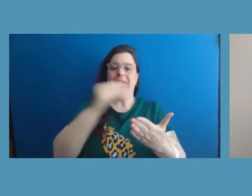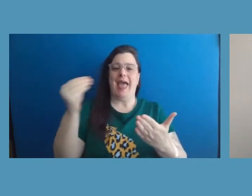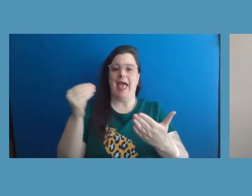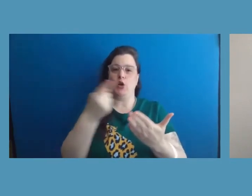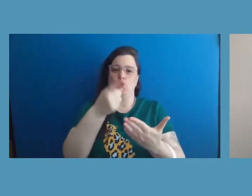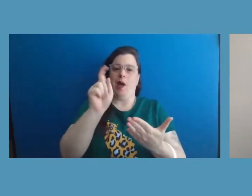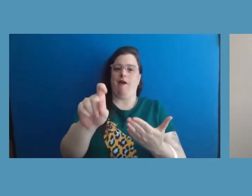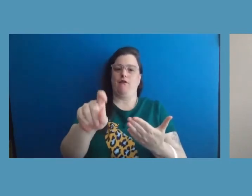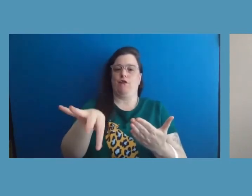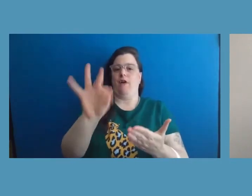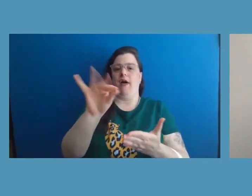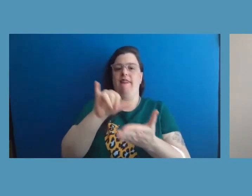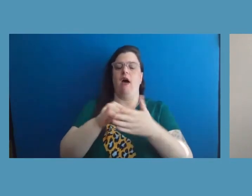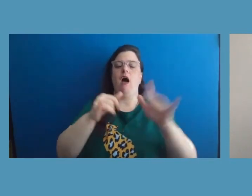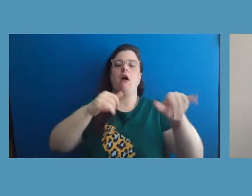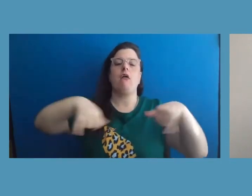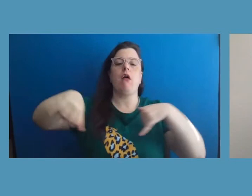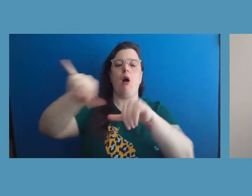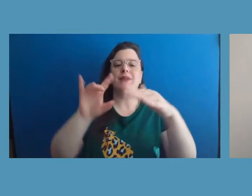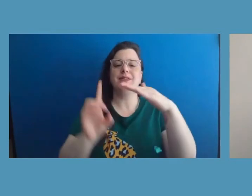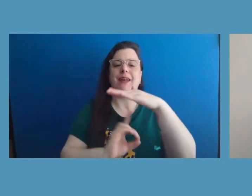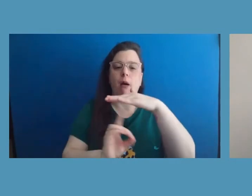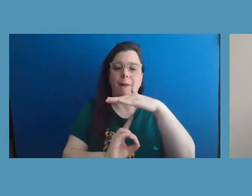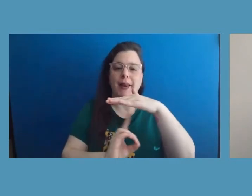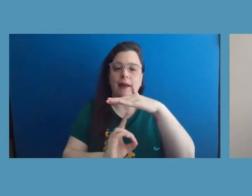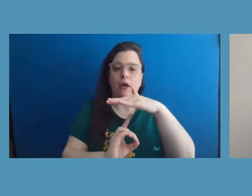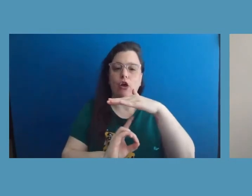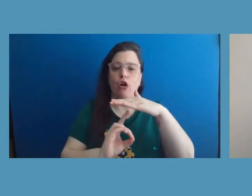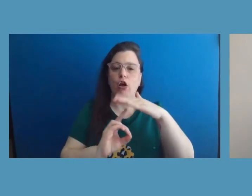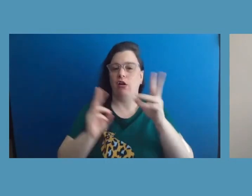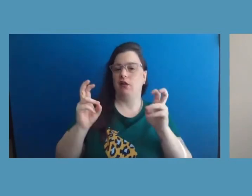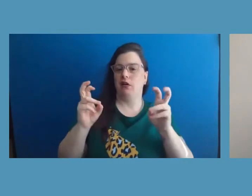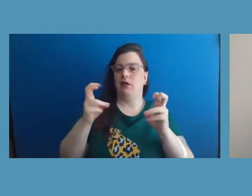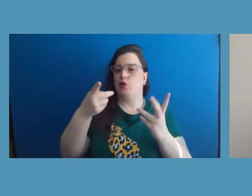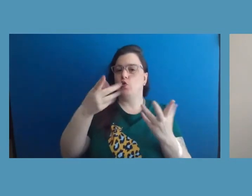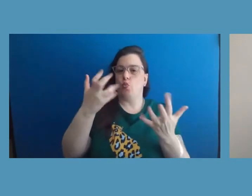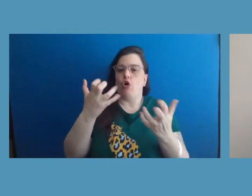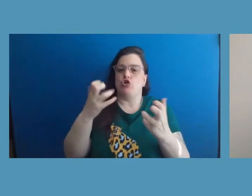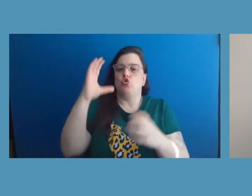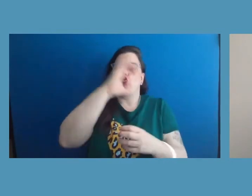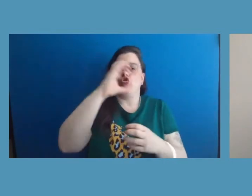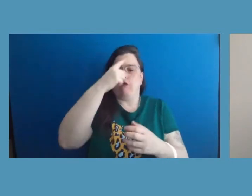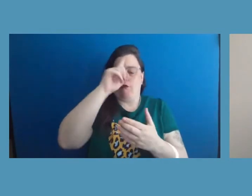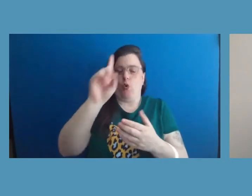Because it is easier, it is cheaper, because you have to find a common denominator. We